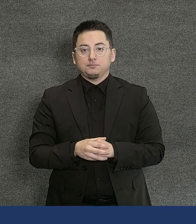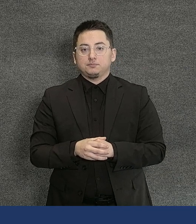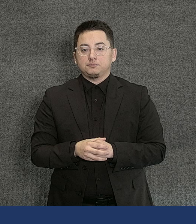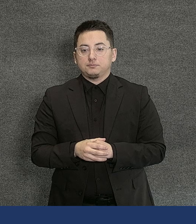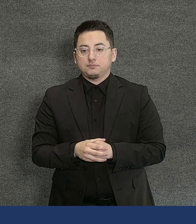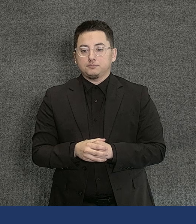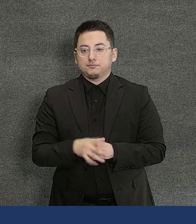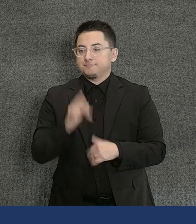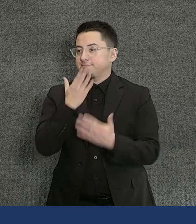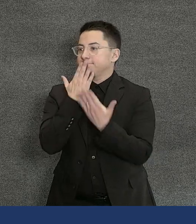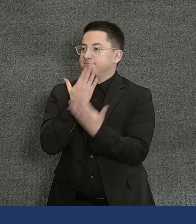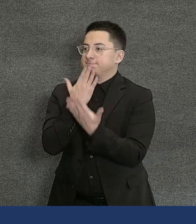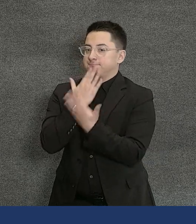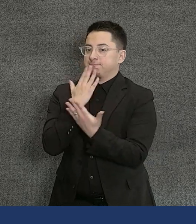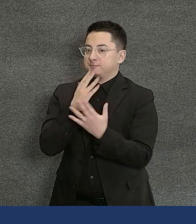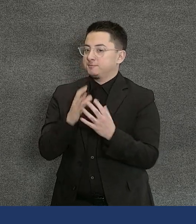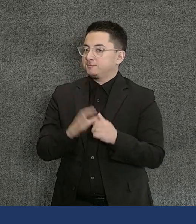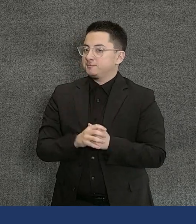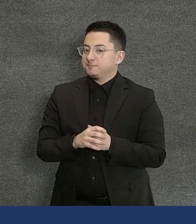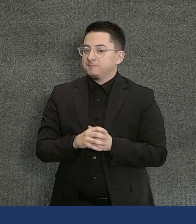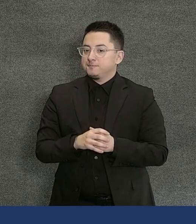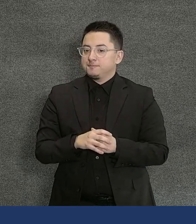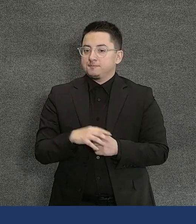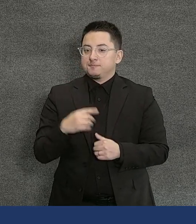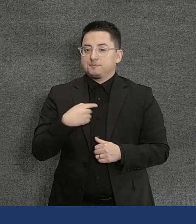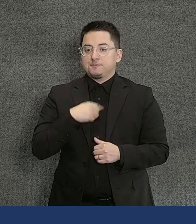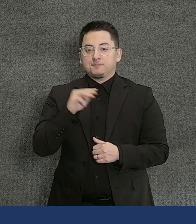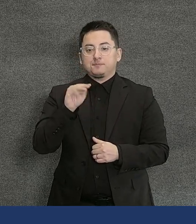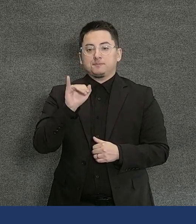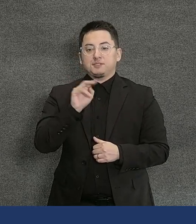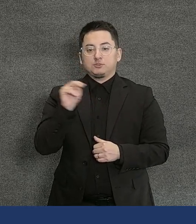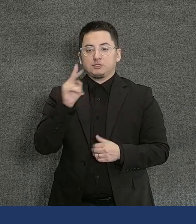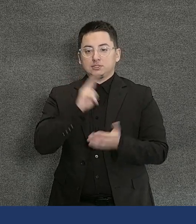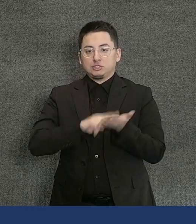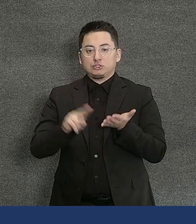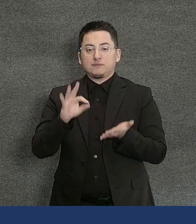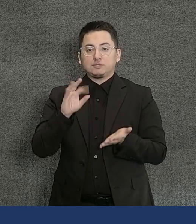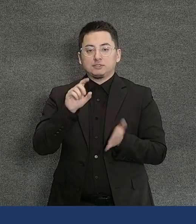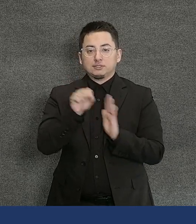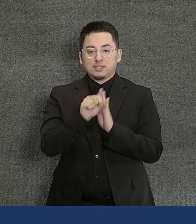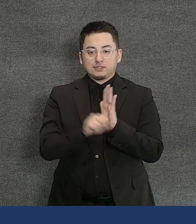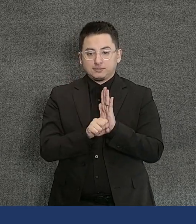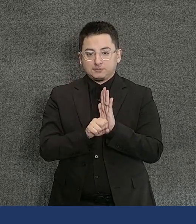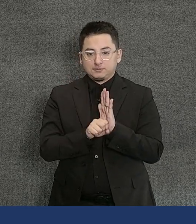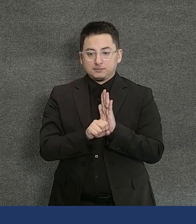I'm Steve Simon, Minnesota Secretary of State. I am a white male.